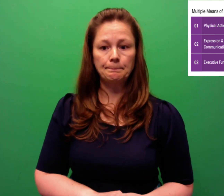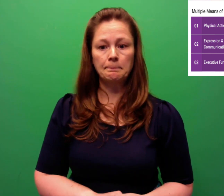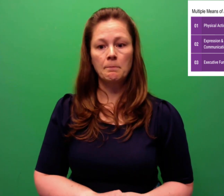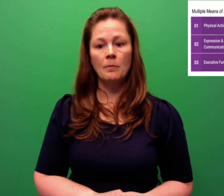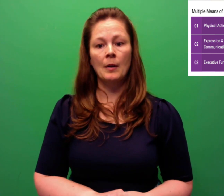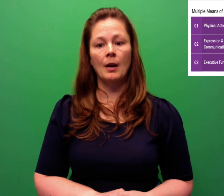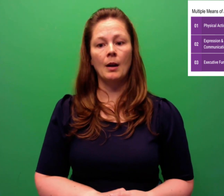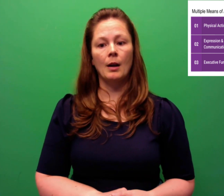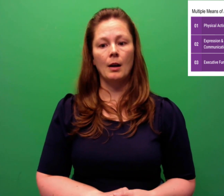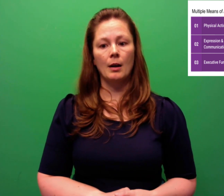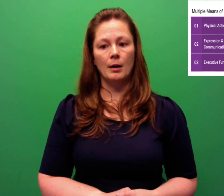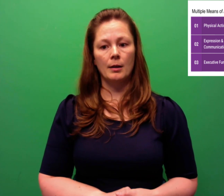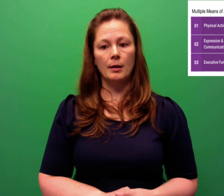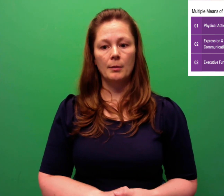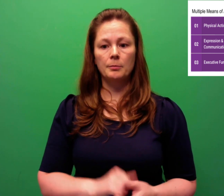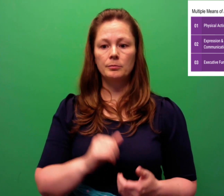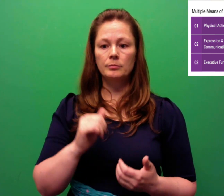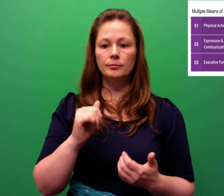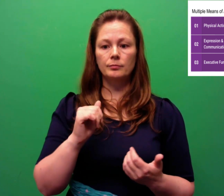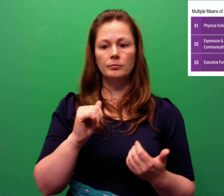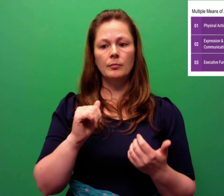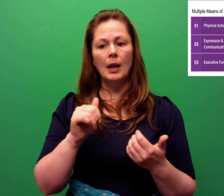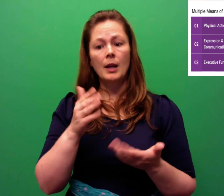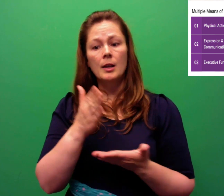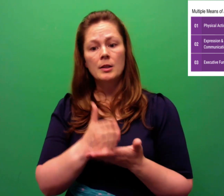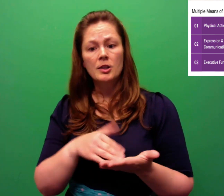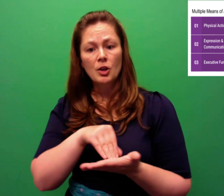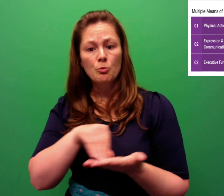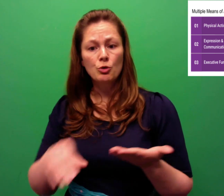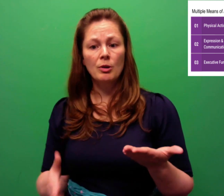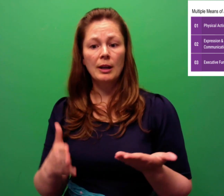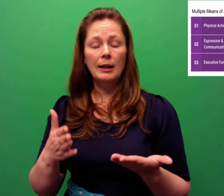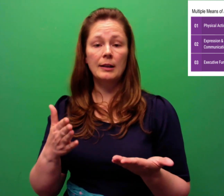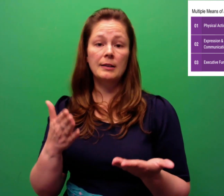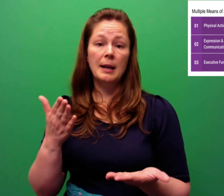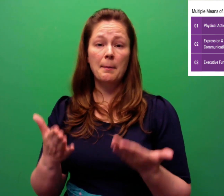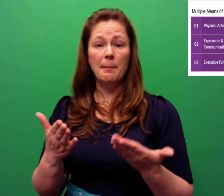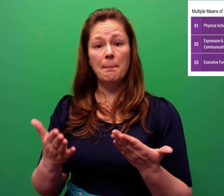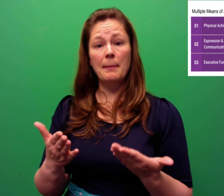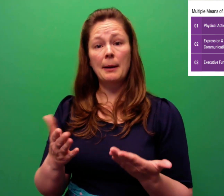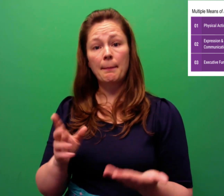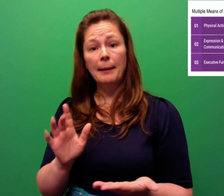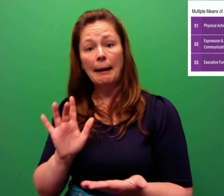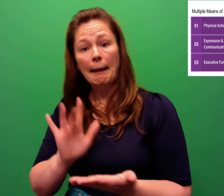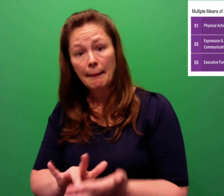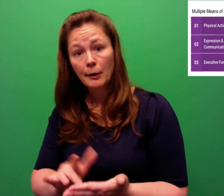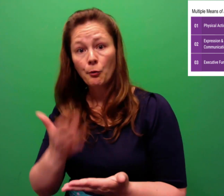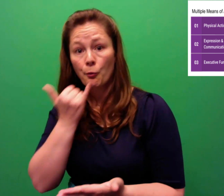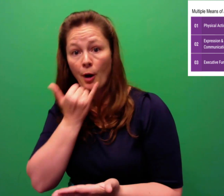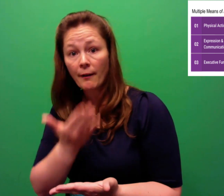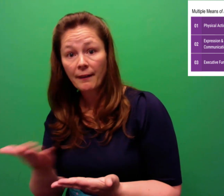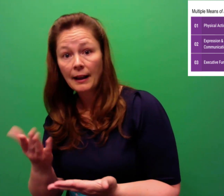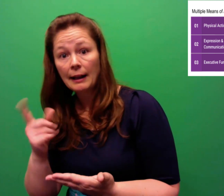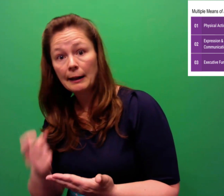the wrong thing and need to go back. Is there an option for that